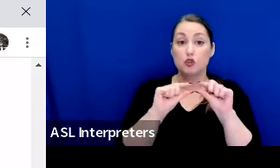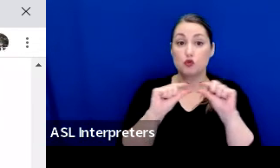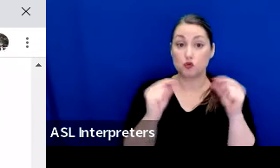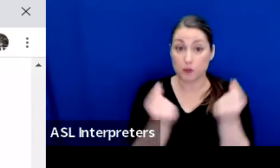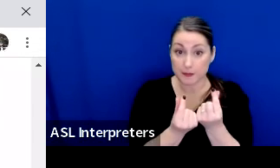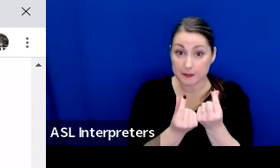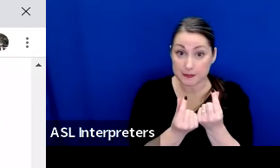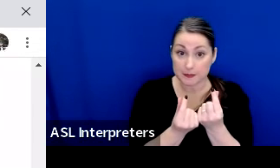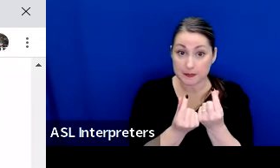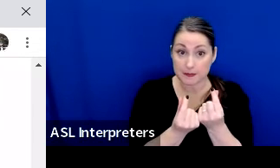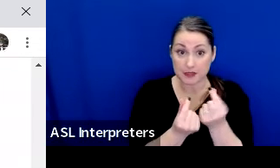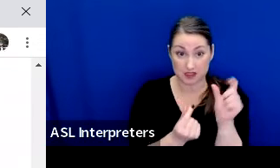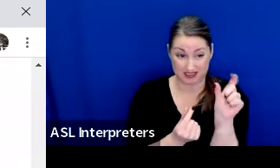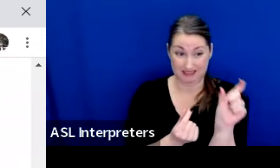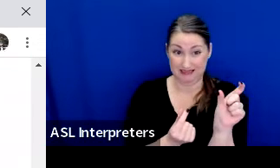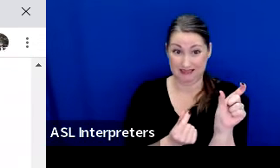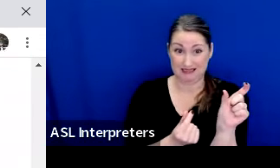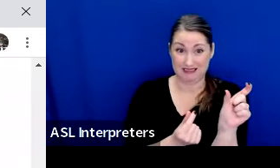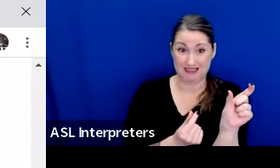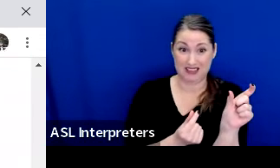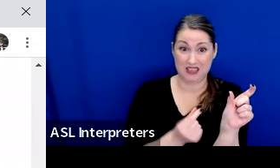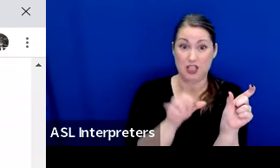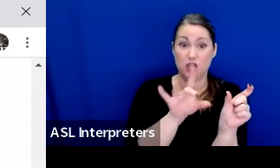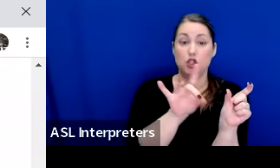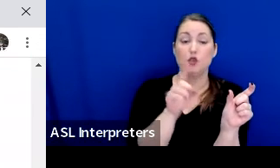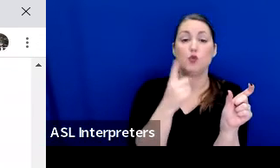So this is group choosing one without replacement.